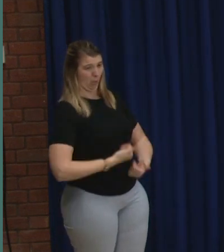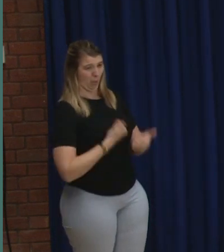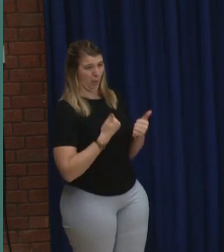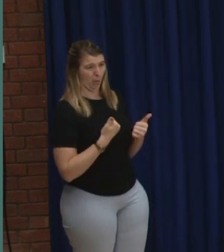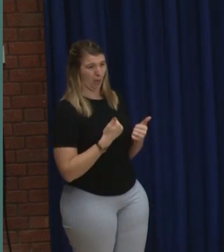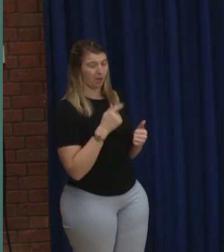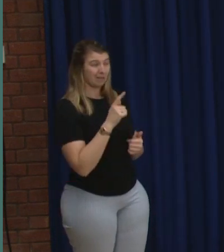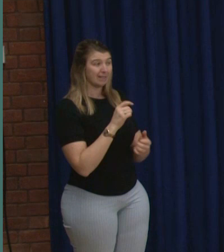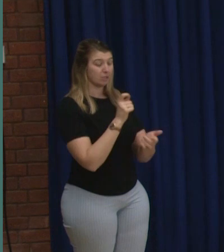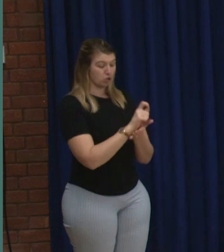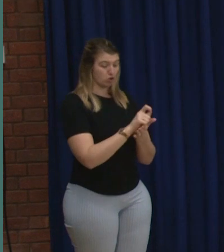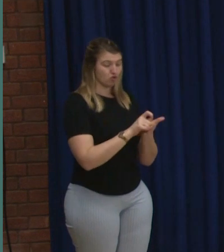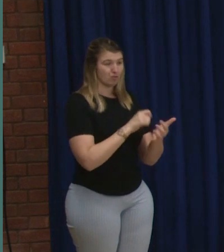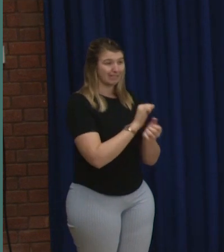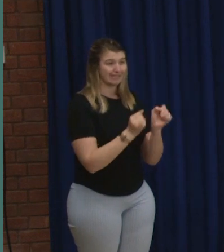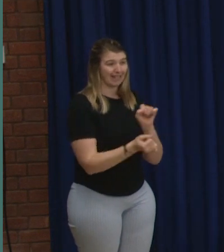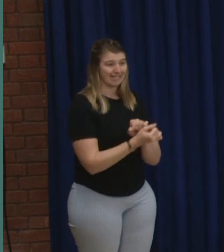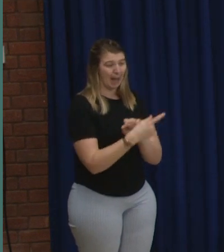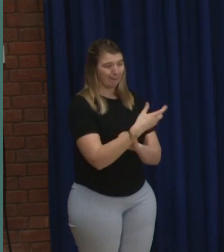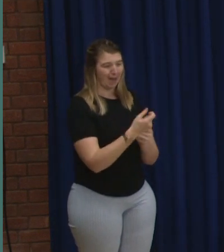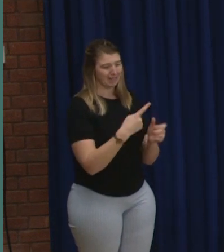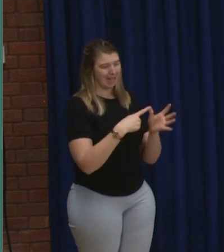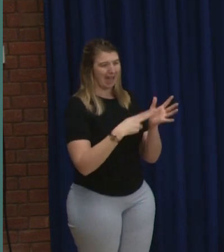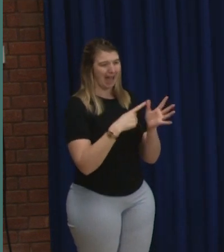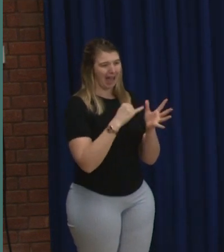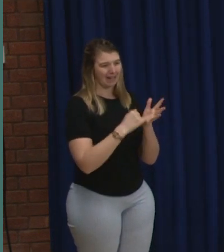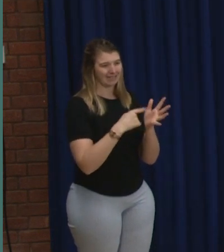anaesthetics, my father was an anaesthetist, this was an appalling thing to fail anaesthetics,